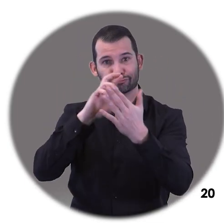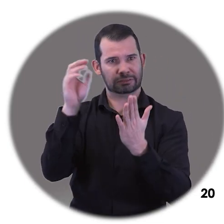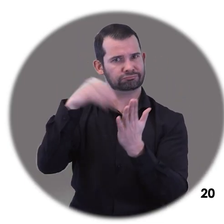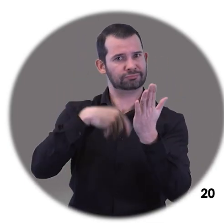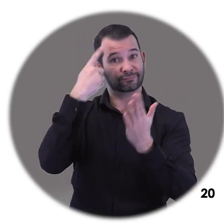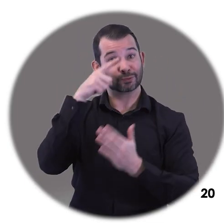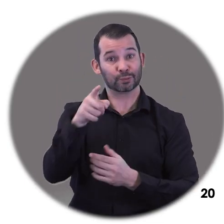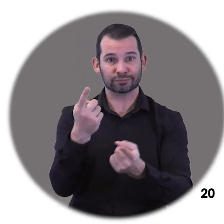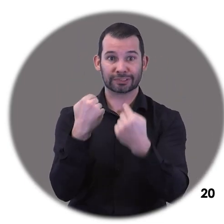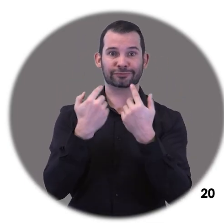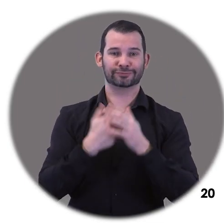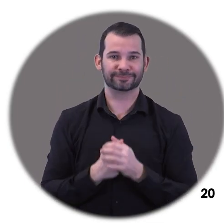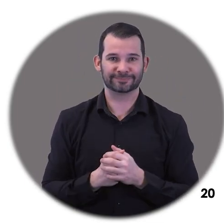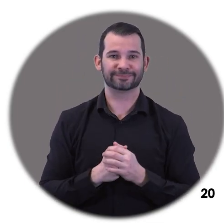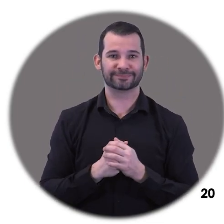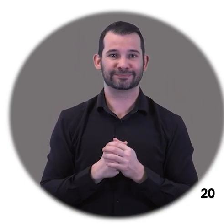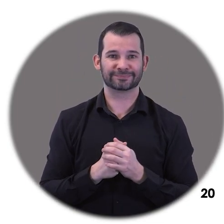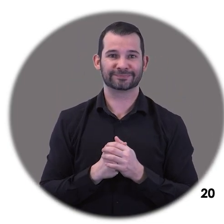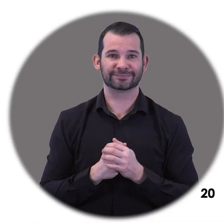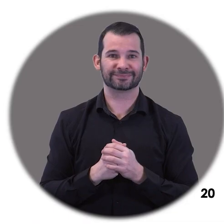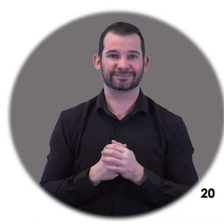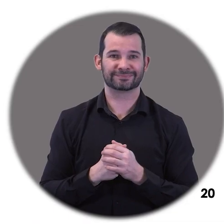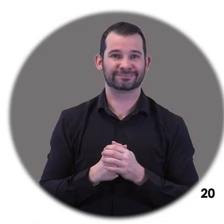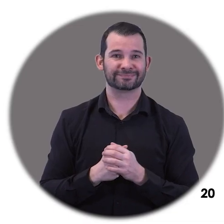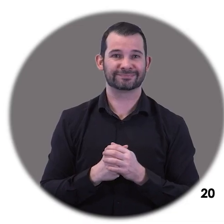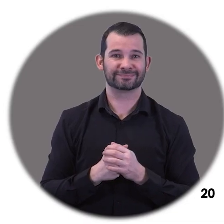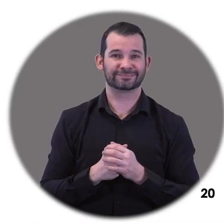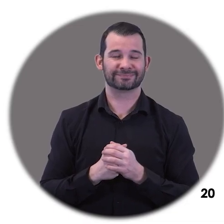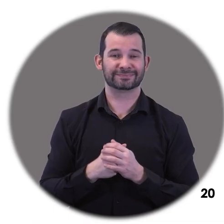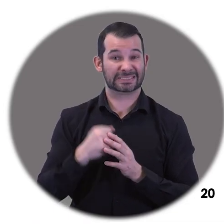and populate the tax return for you.